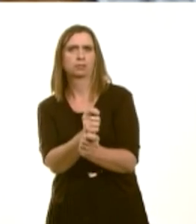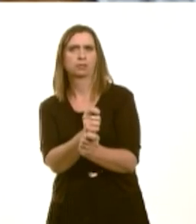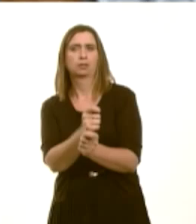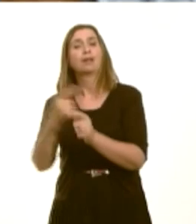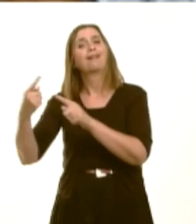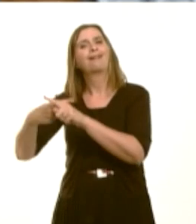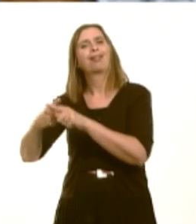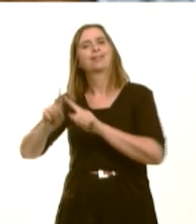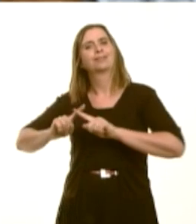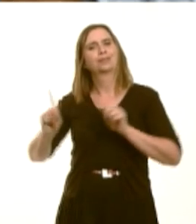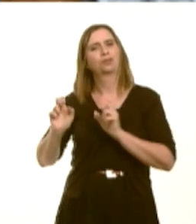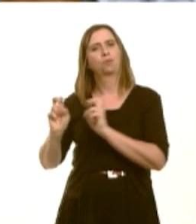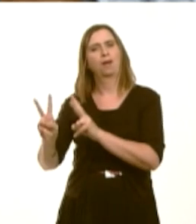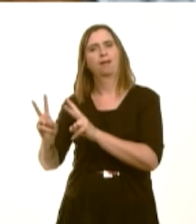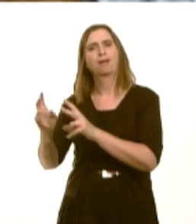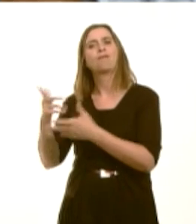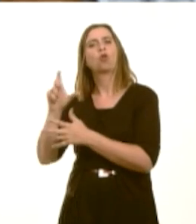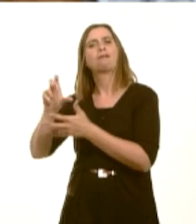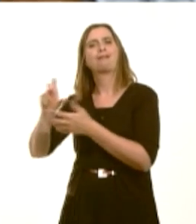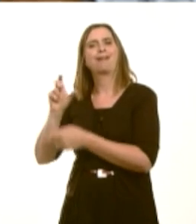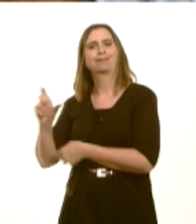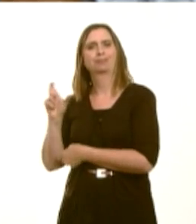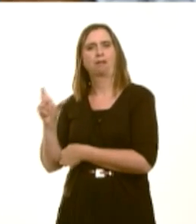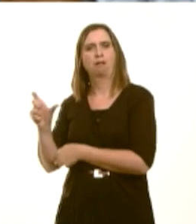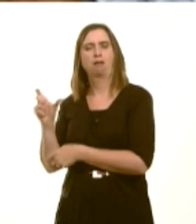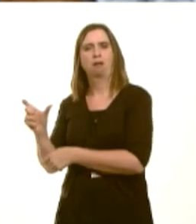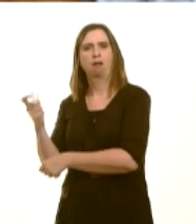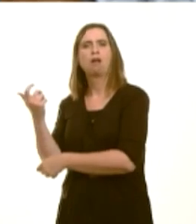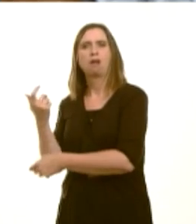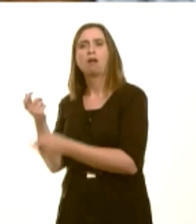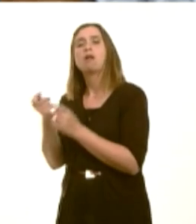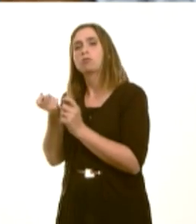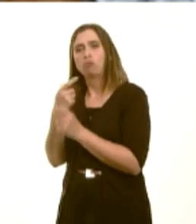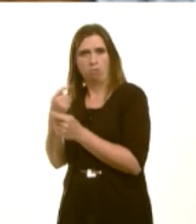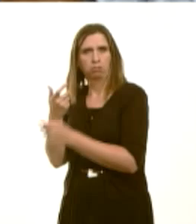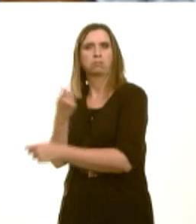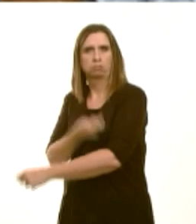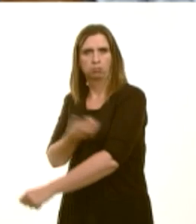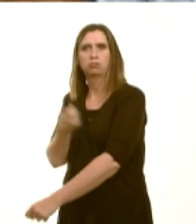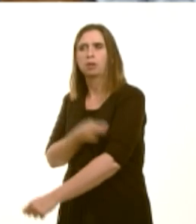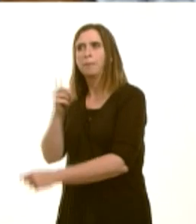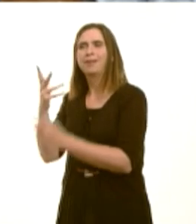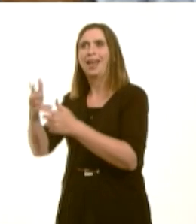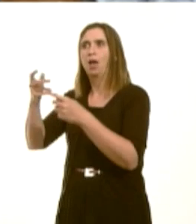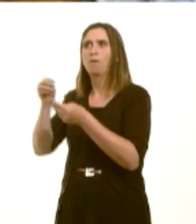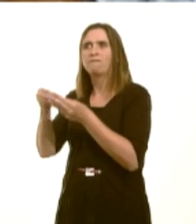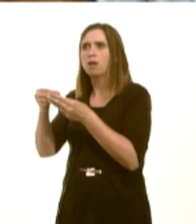of cancer drugs, but we also know that, with the cancer drugs fund, fewer and fewer drugs are now available through that fund. Carwyn Jones: Itís an exceptionally emotive